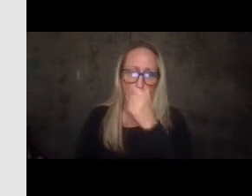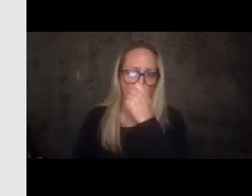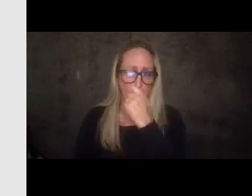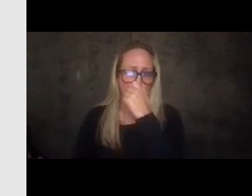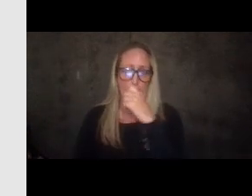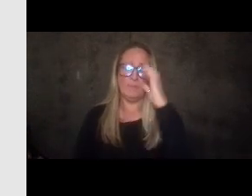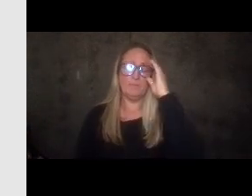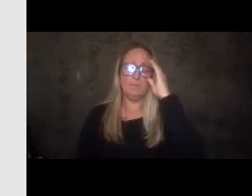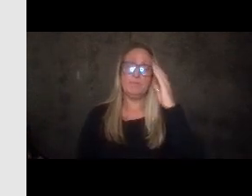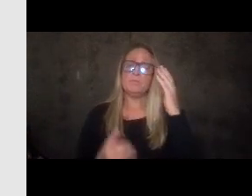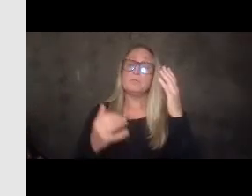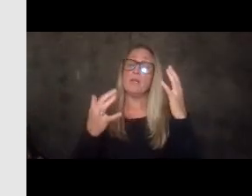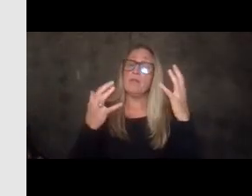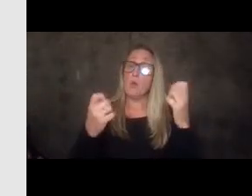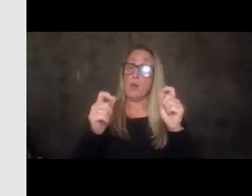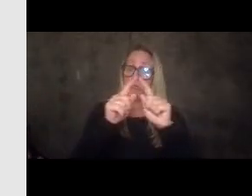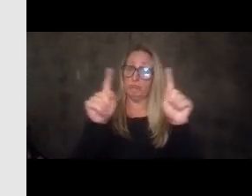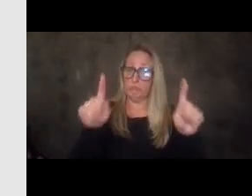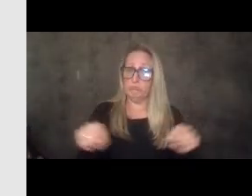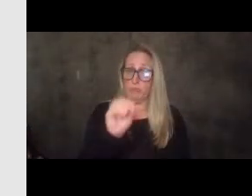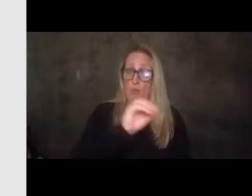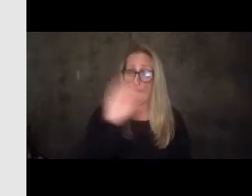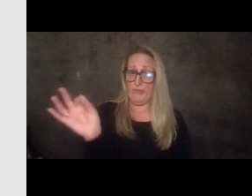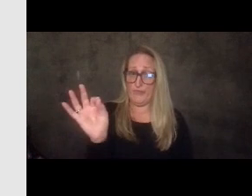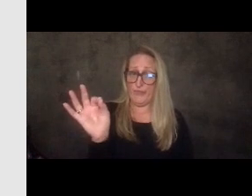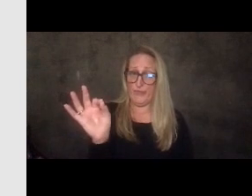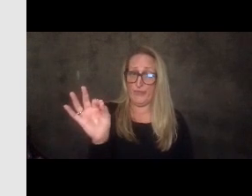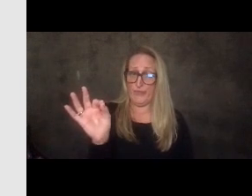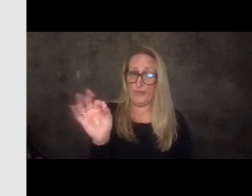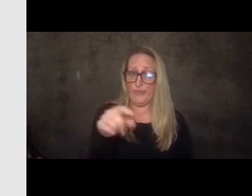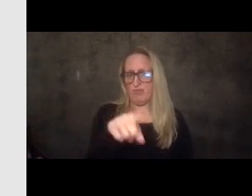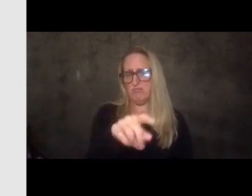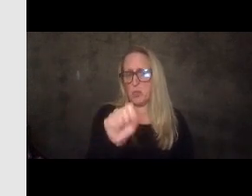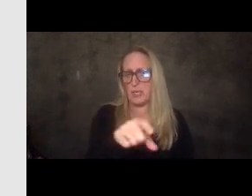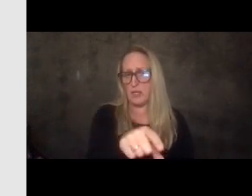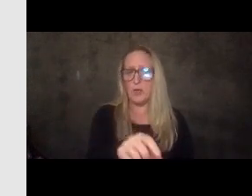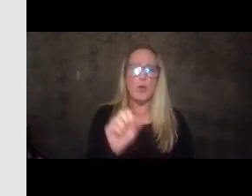If you wanted to have this screen tips off, this is where you could turn off such things. Or just maybe, how